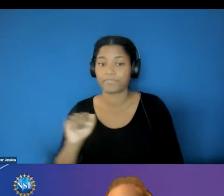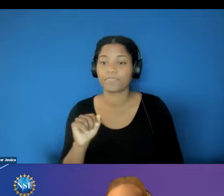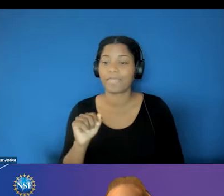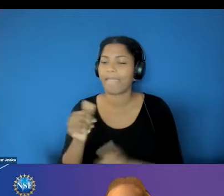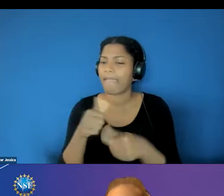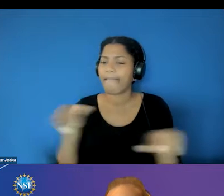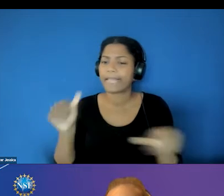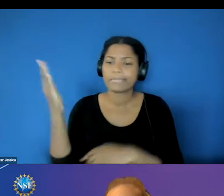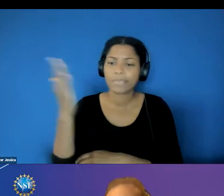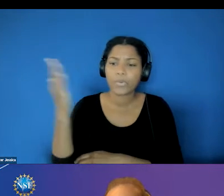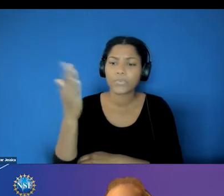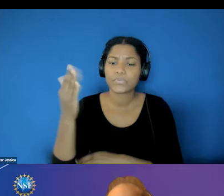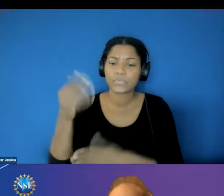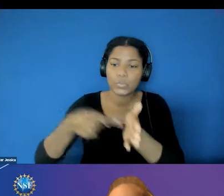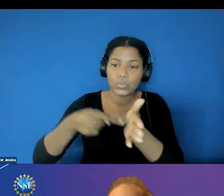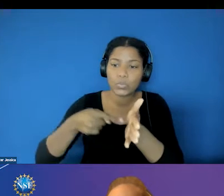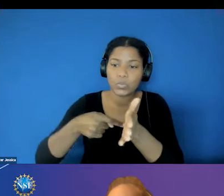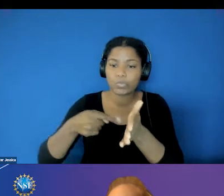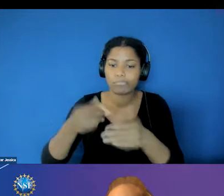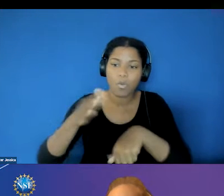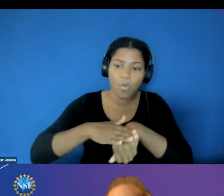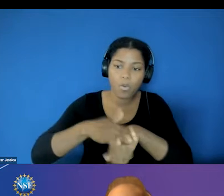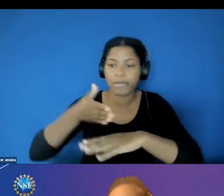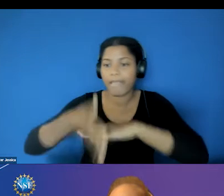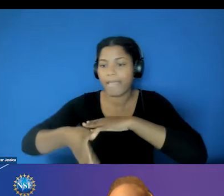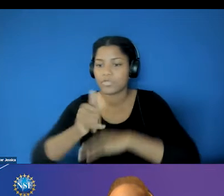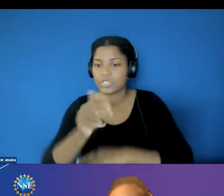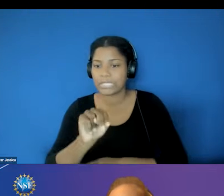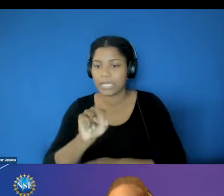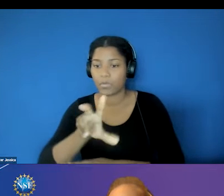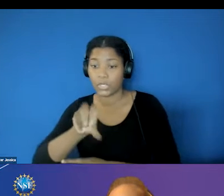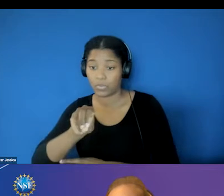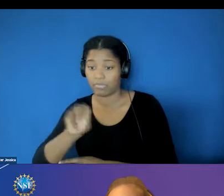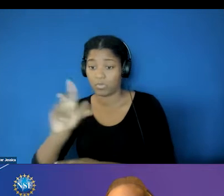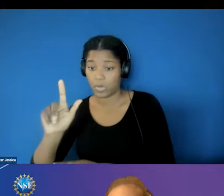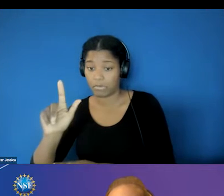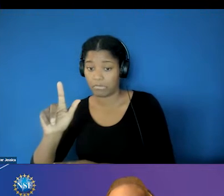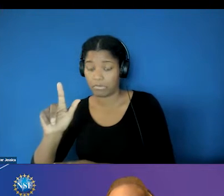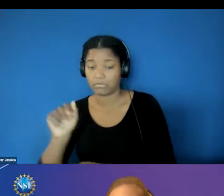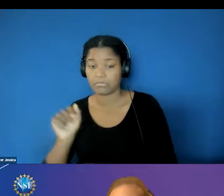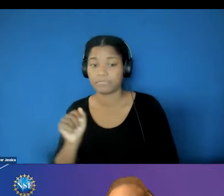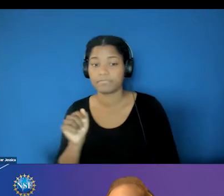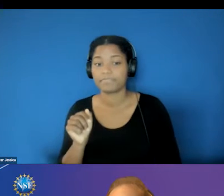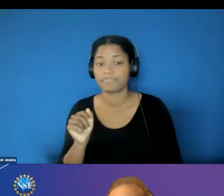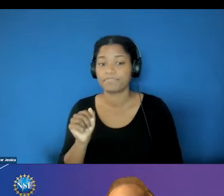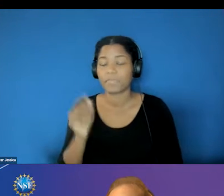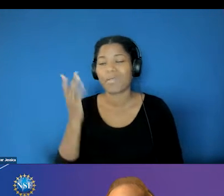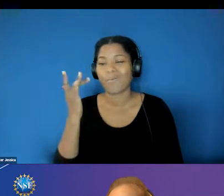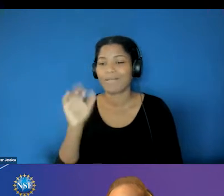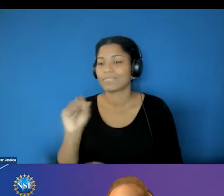or after January 30, 2023, and given that the solicitation has not been posted for MRI,